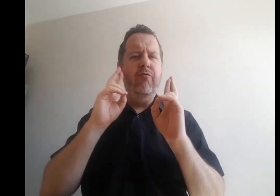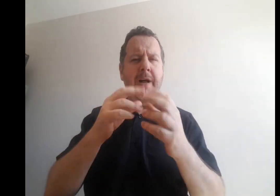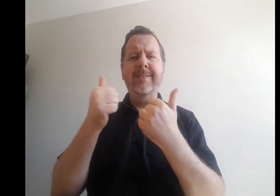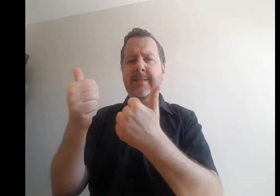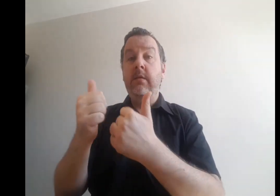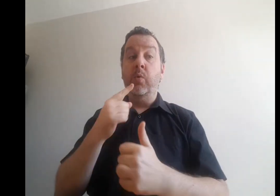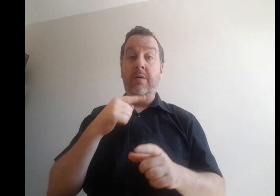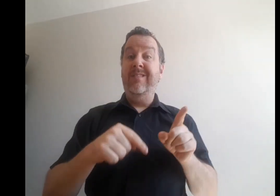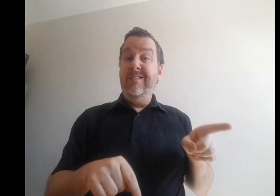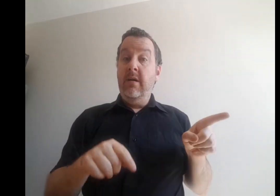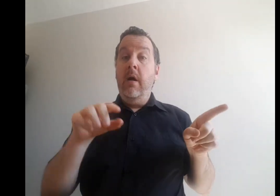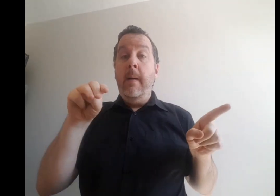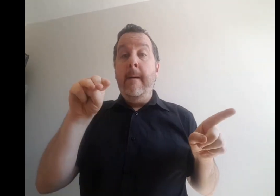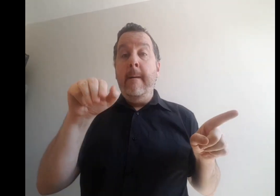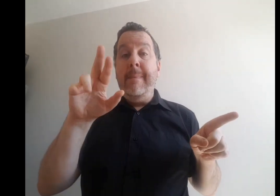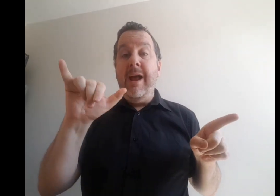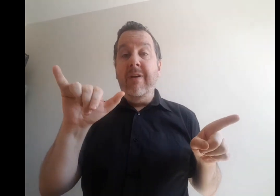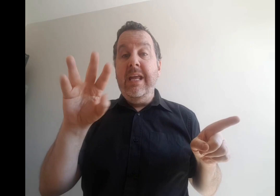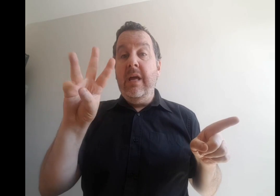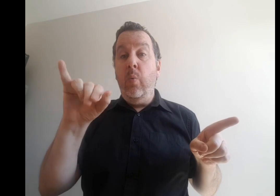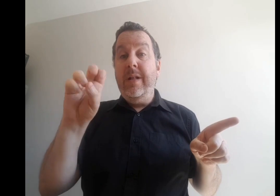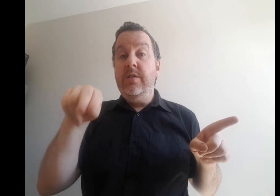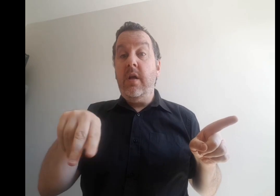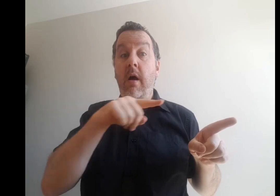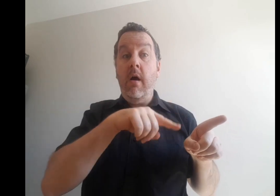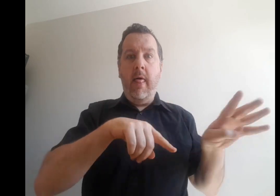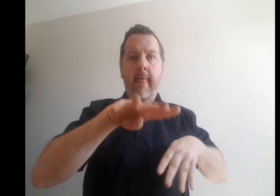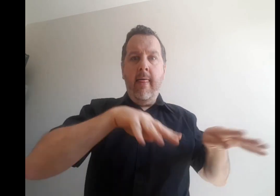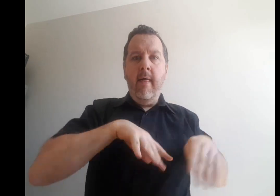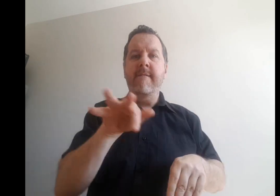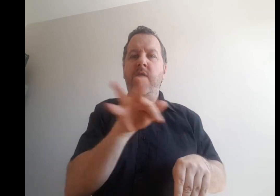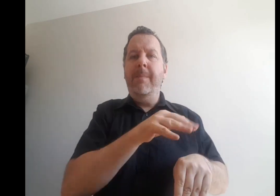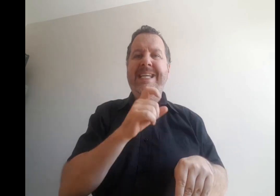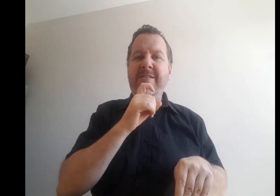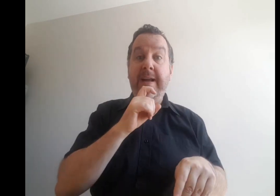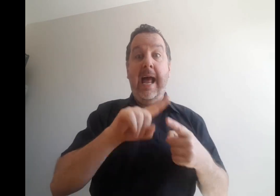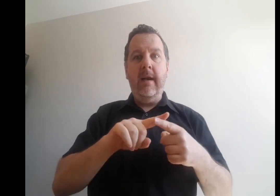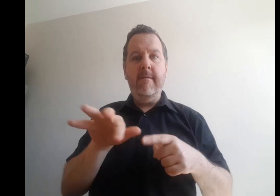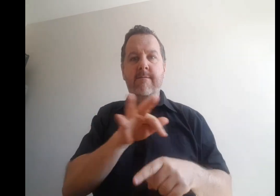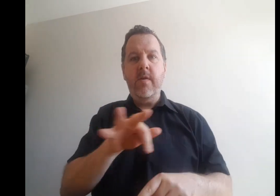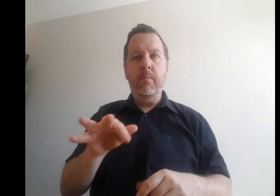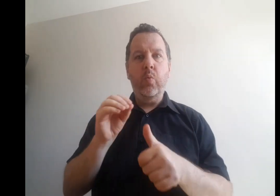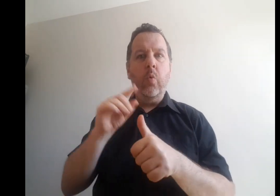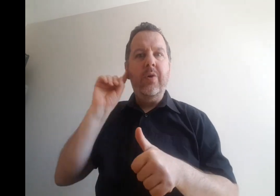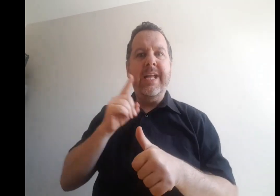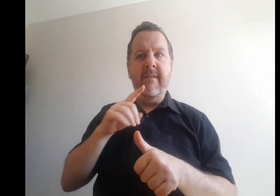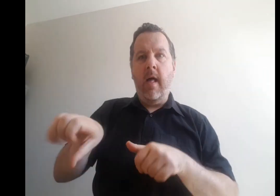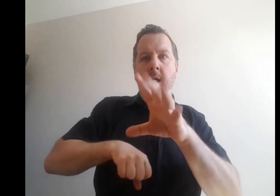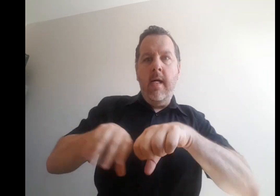Well, Mary Wilson made the mistake of stealing not just from hearing people, but from deaf people as well.